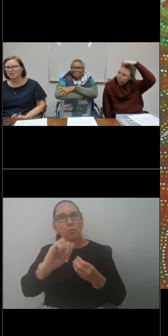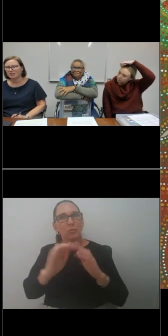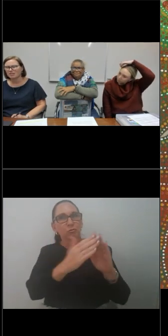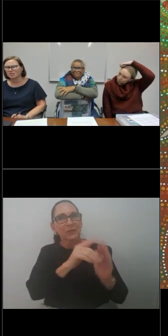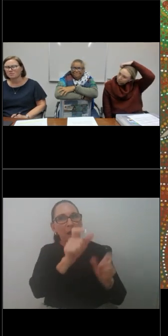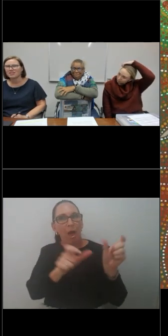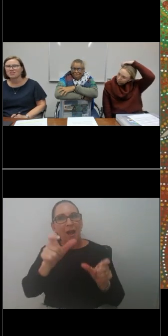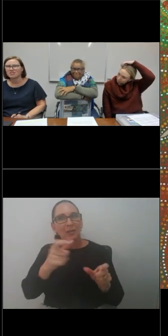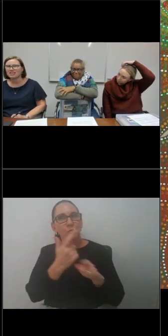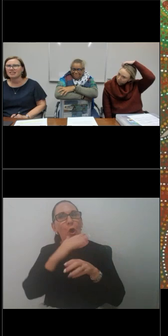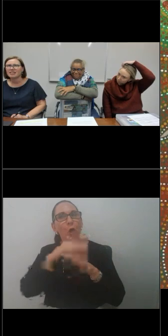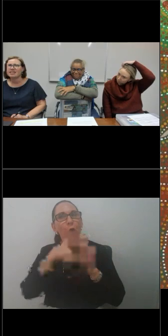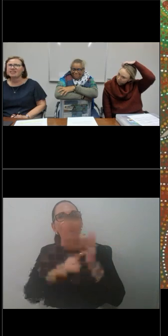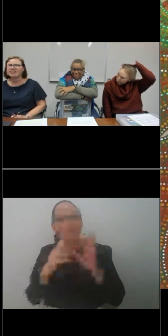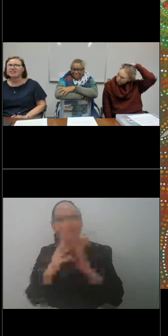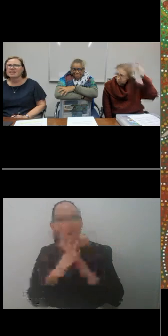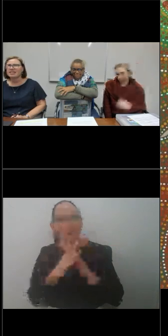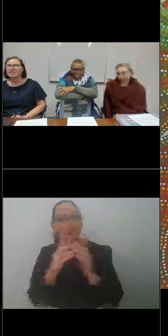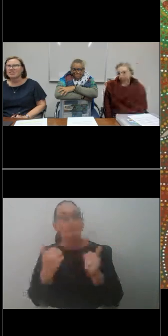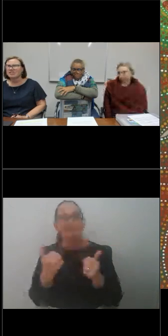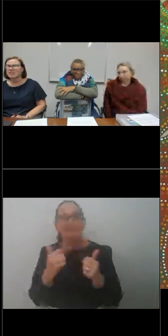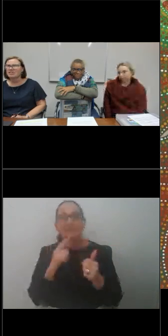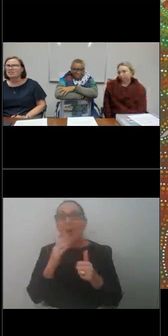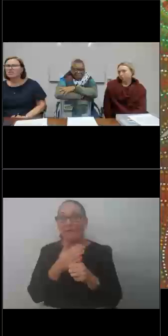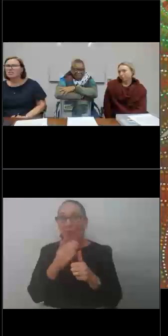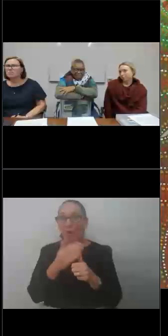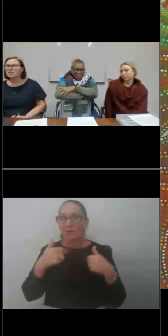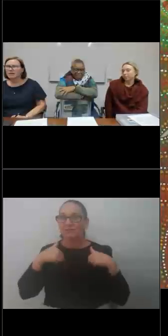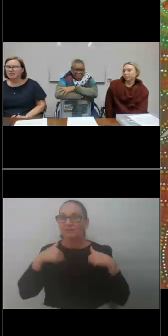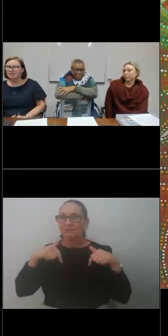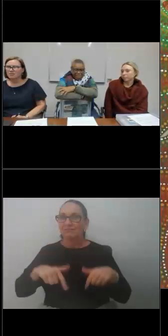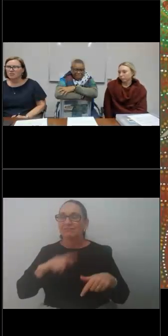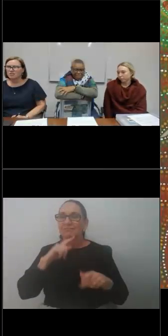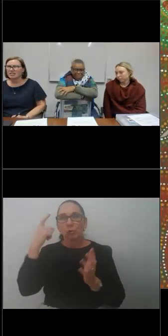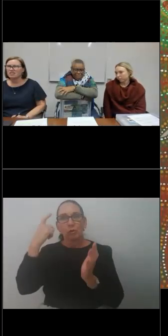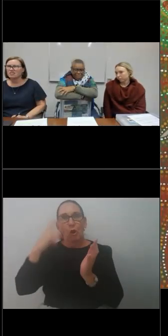Acknowledgment of Country so legal Queensland acknowledges and respects the First Nations